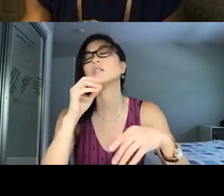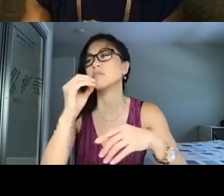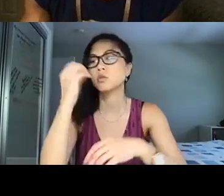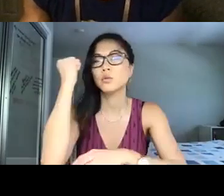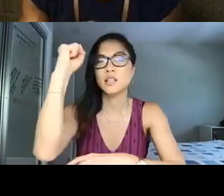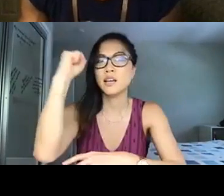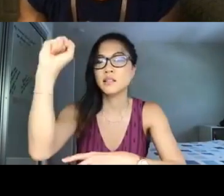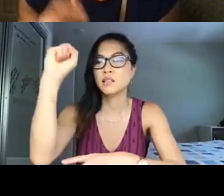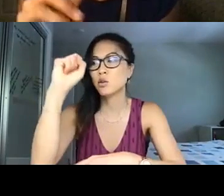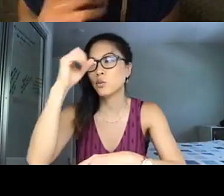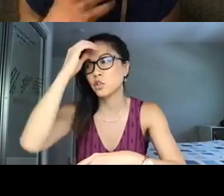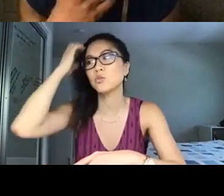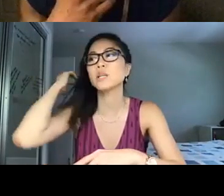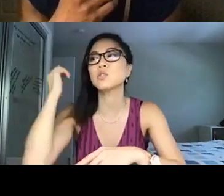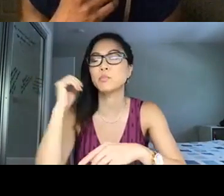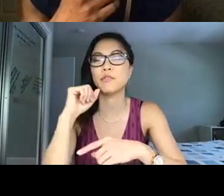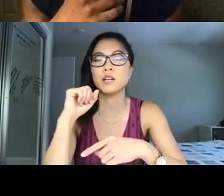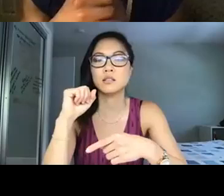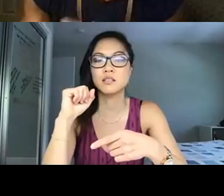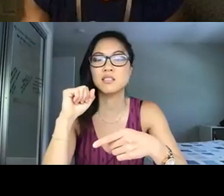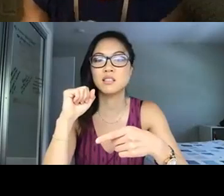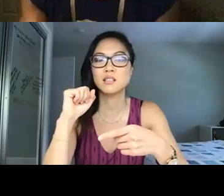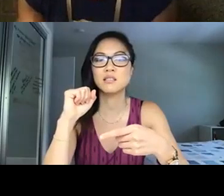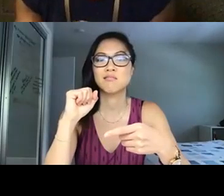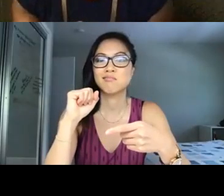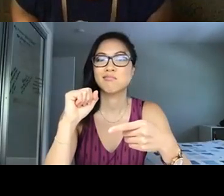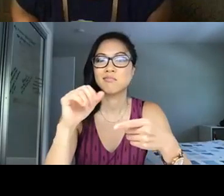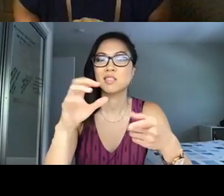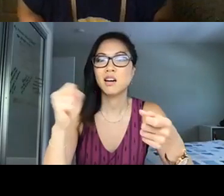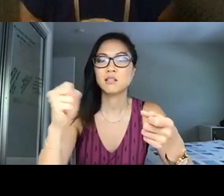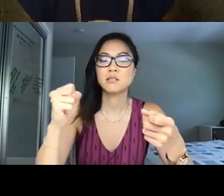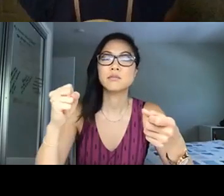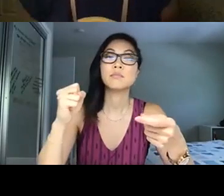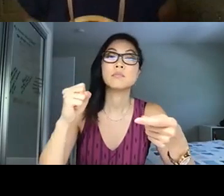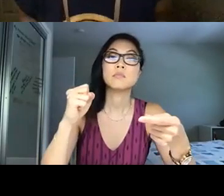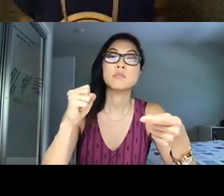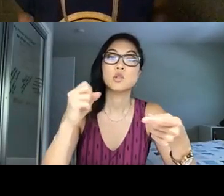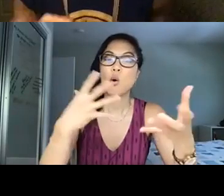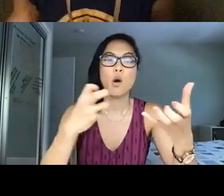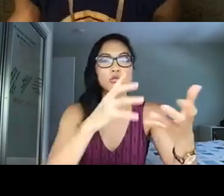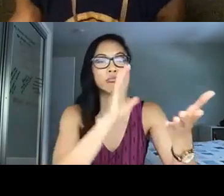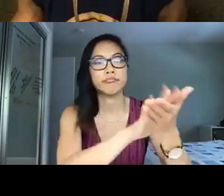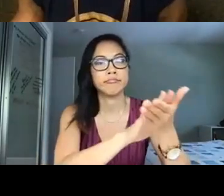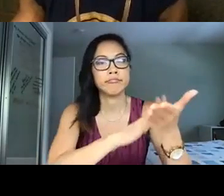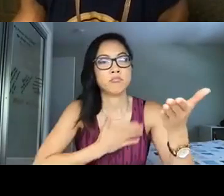part of it so I appreciate the person who shouted them out and want to echo that.